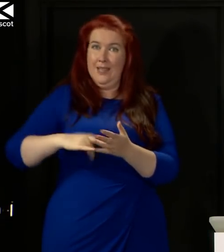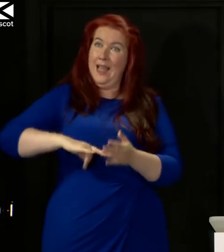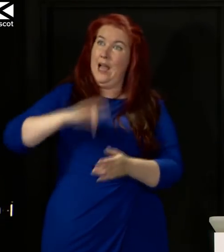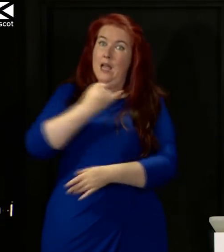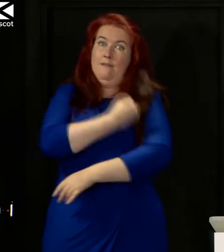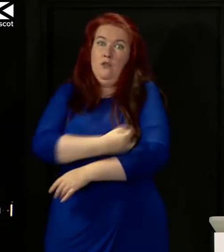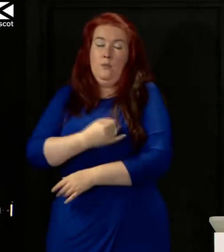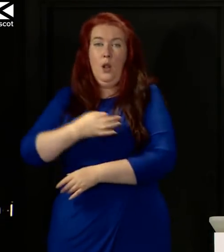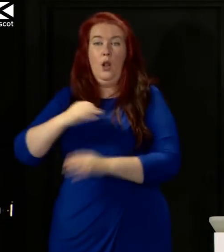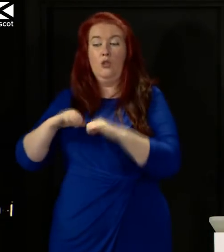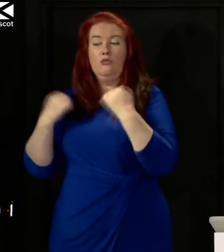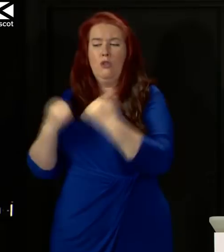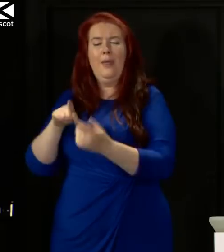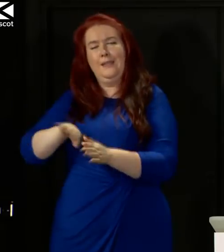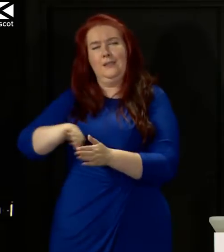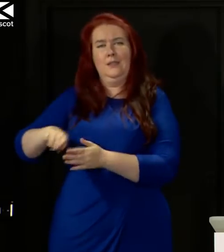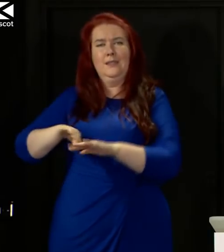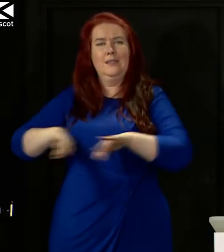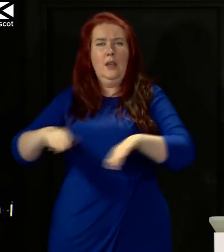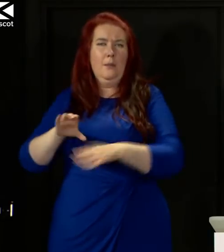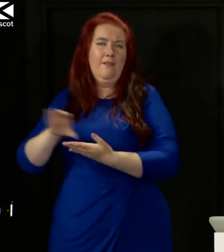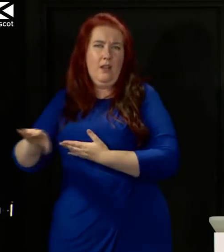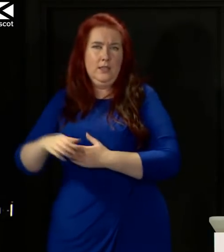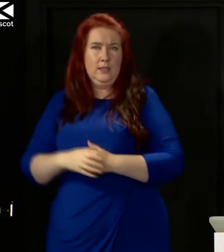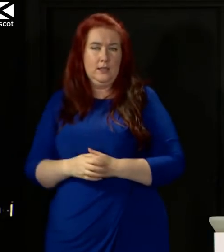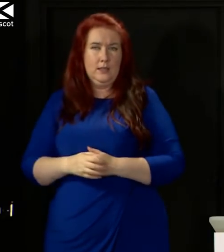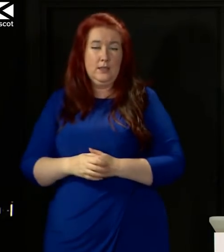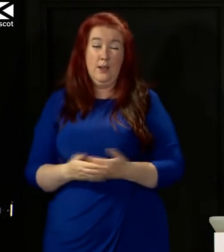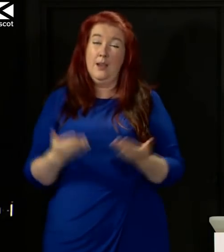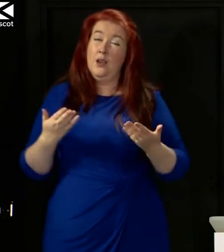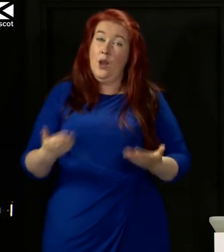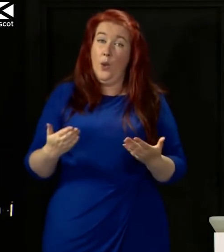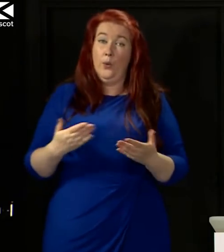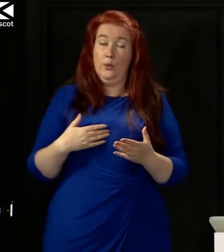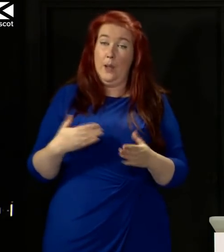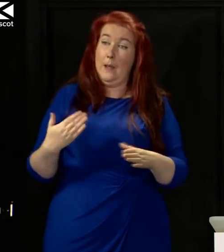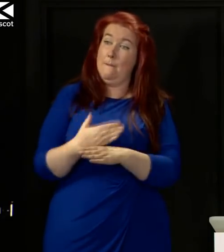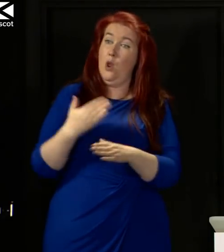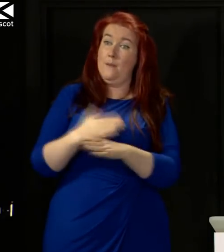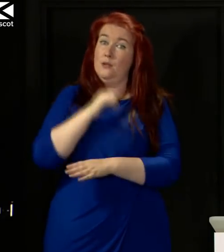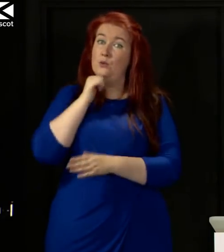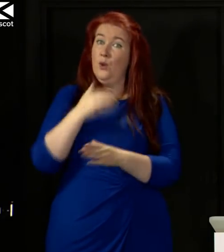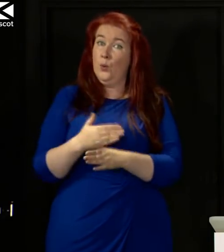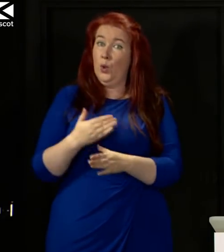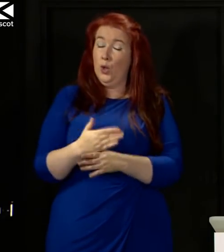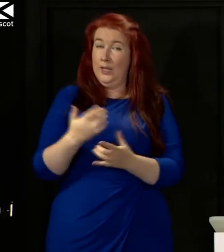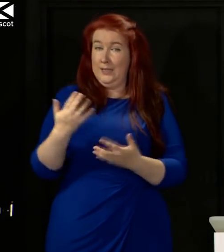At a time when - as these employment figures today show - many families will be finding